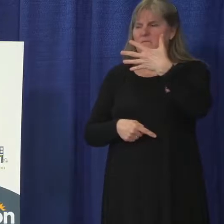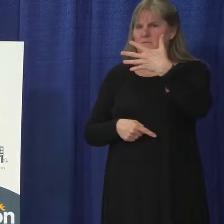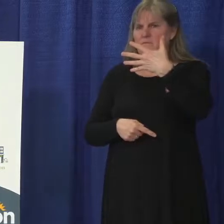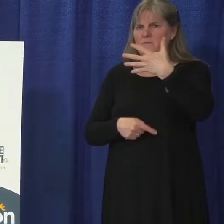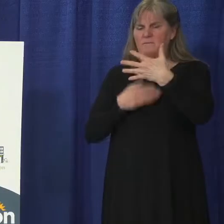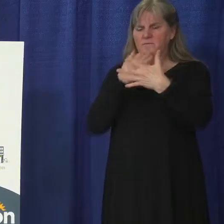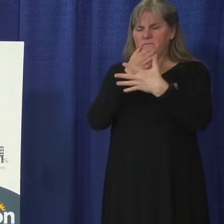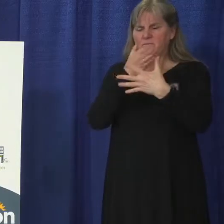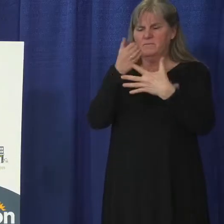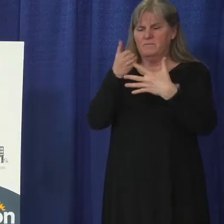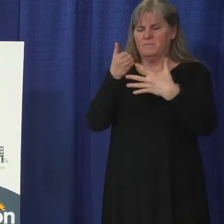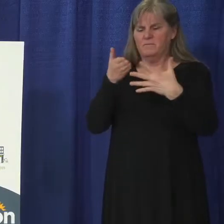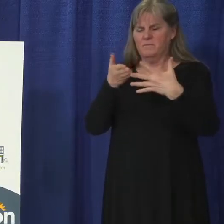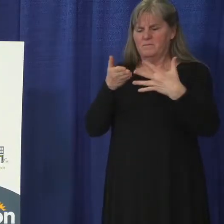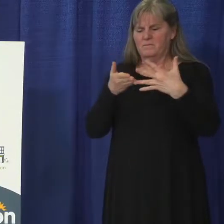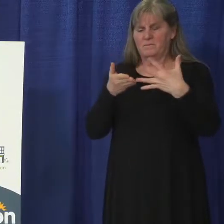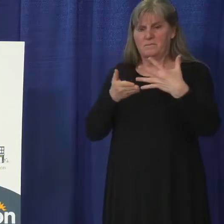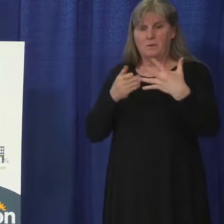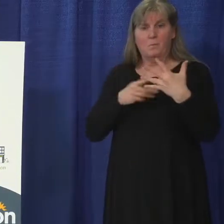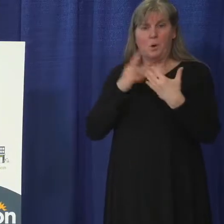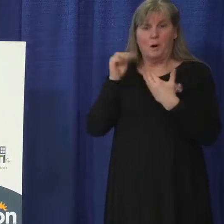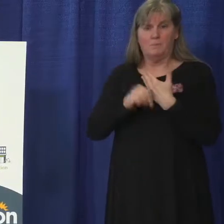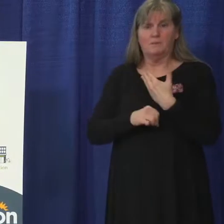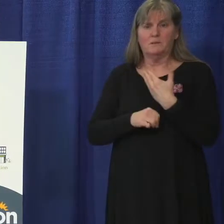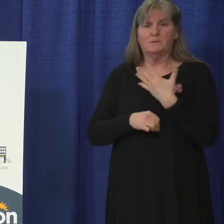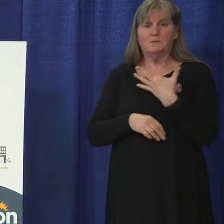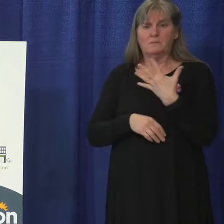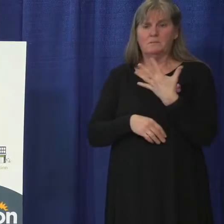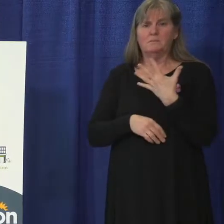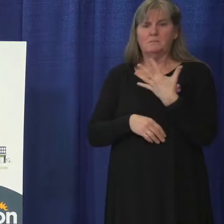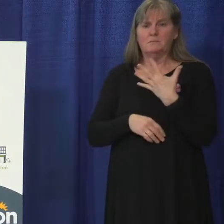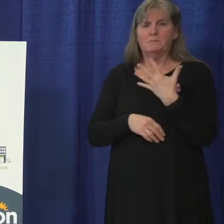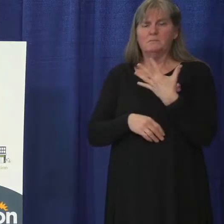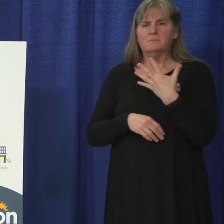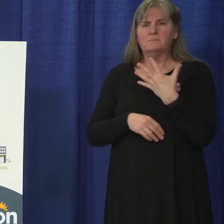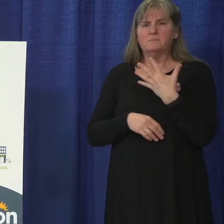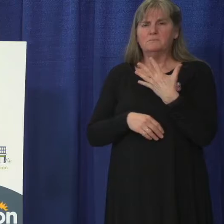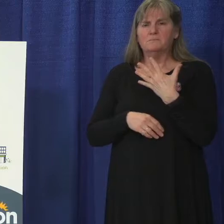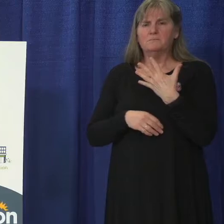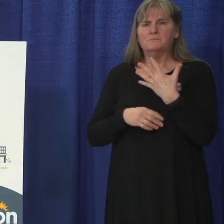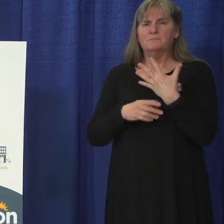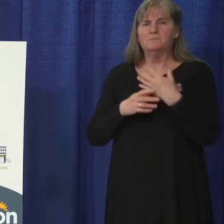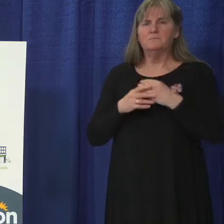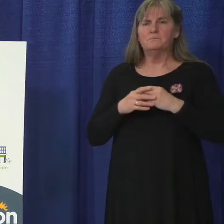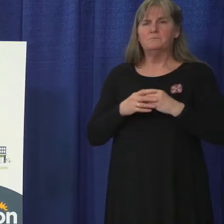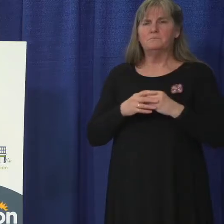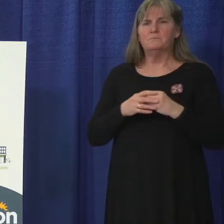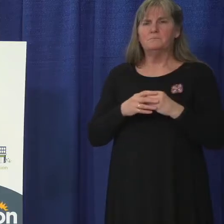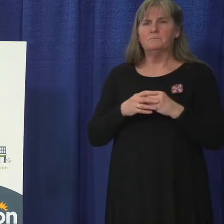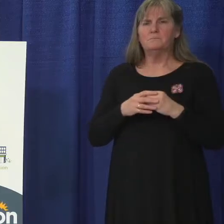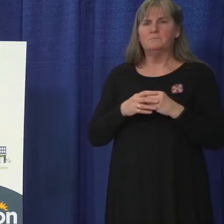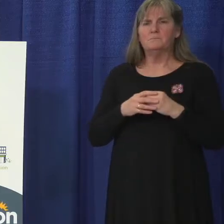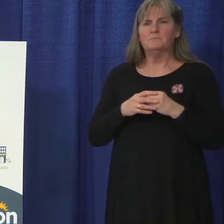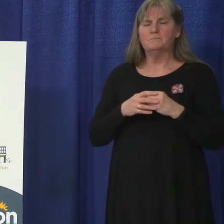that accompany the overall plan and again looking at these numbers of actions.